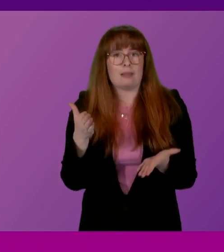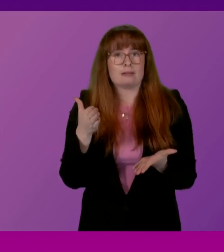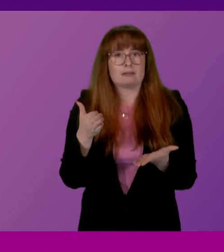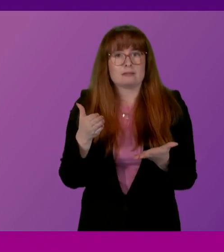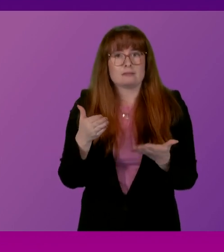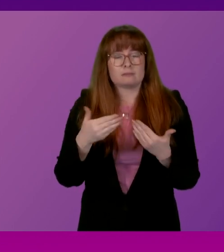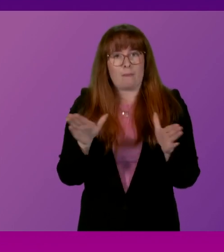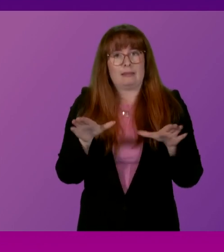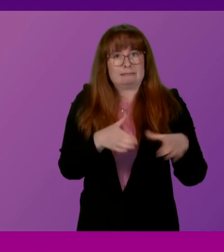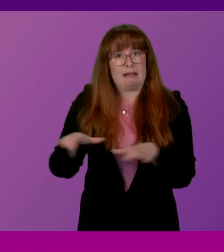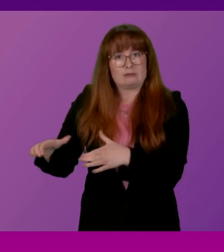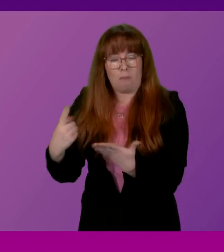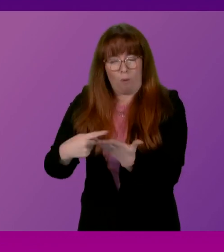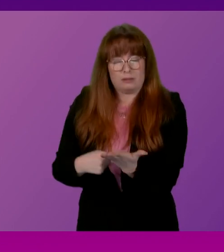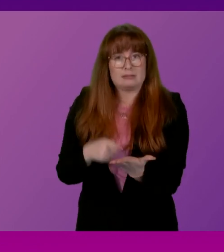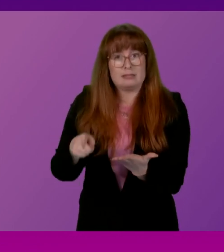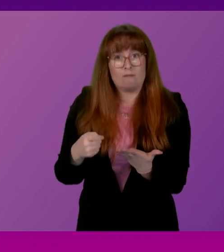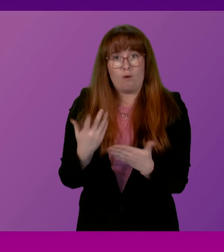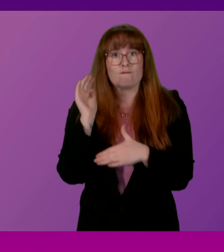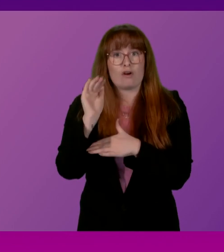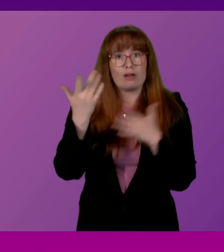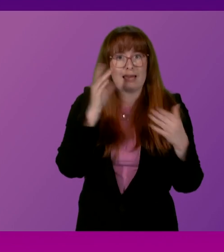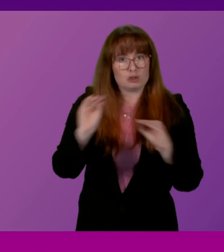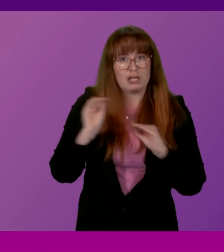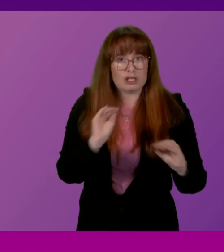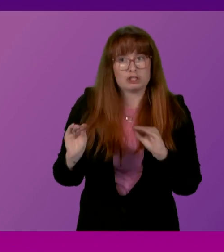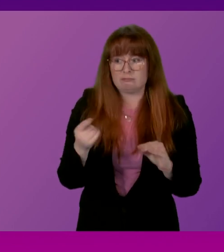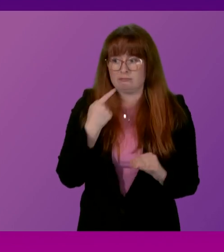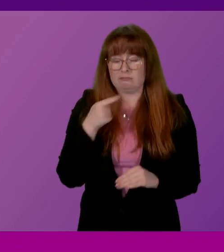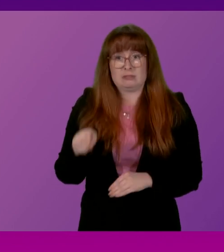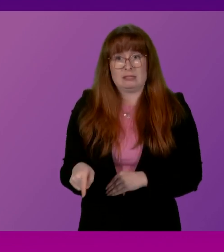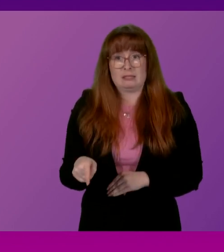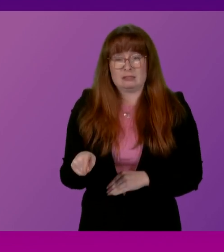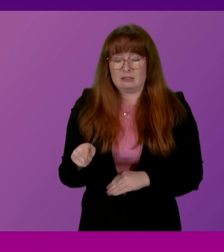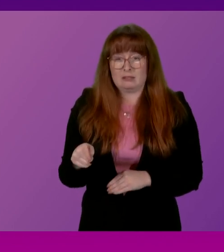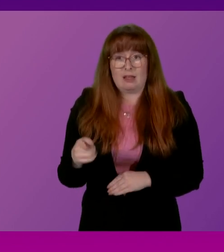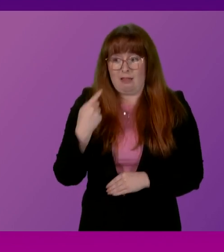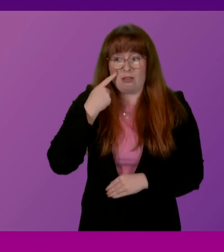in the Further Education sector is nothing short of a betrayal of hard-working staff.”